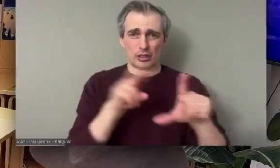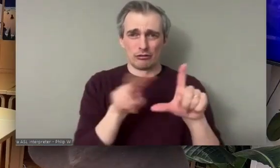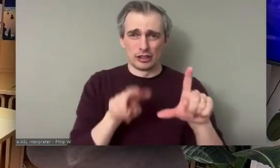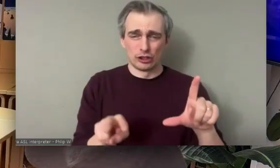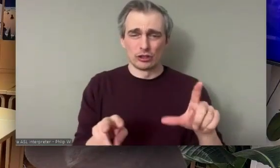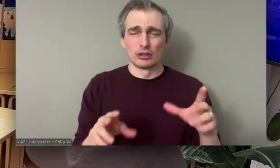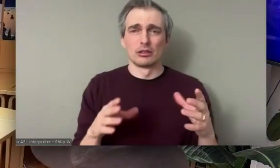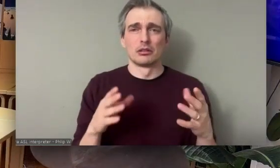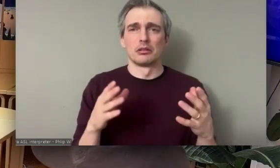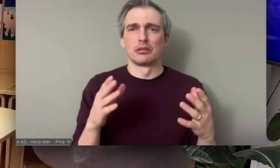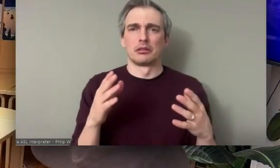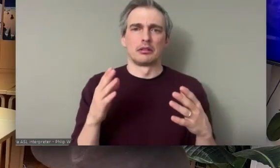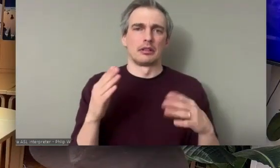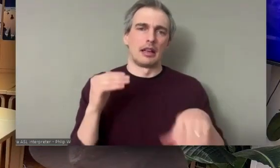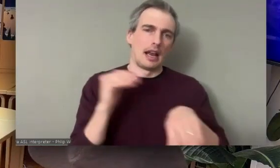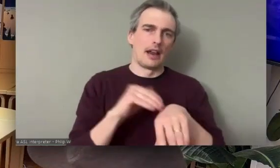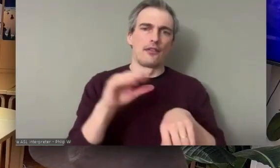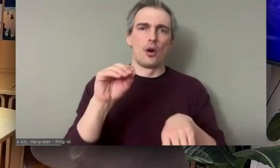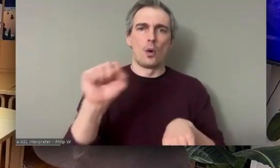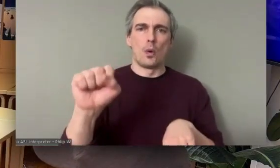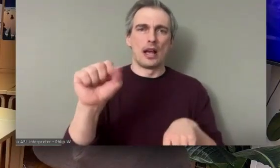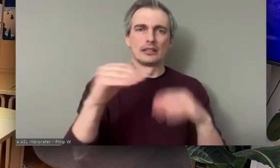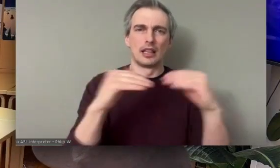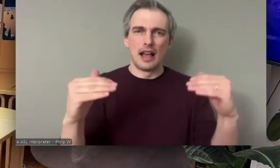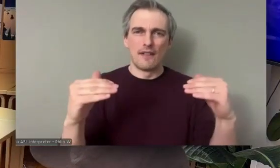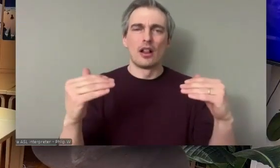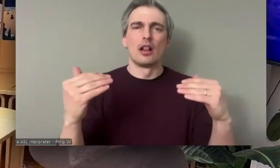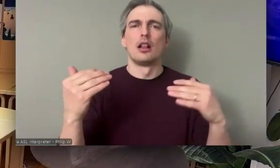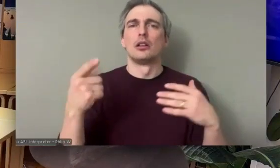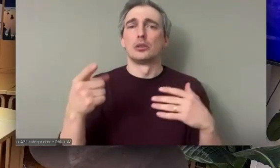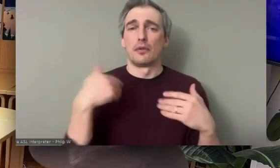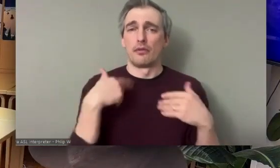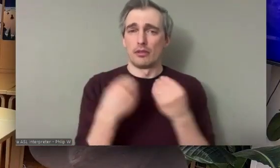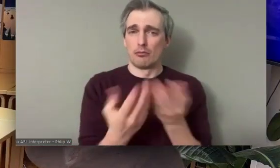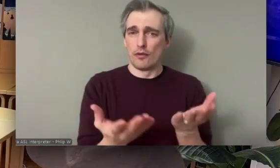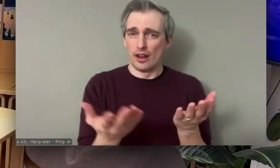OS level... Have they provided guidance and patterns in the same way that,